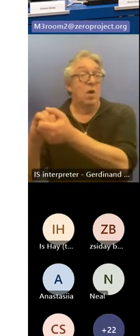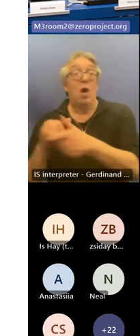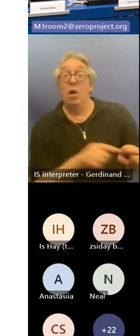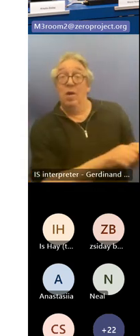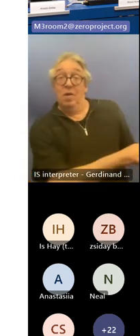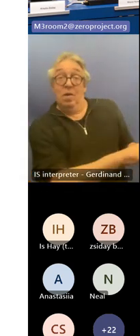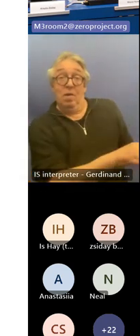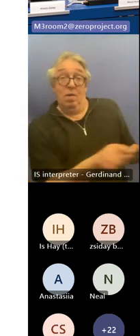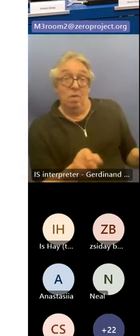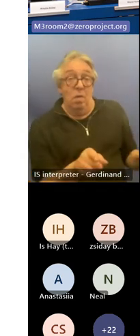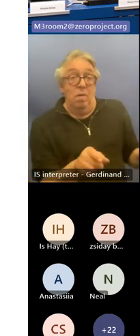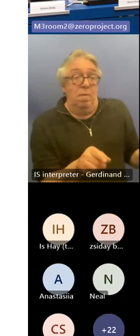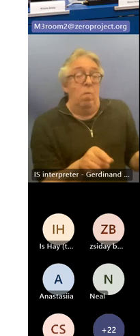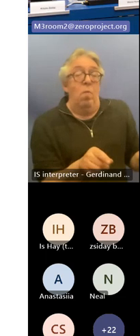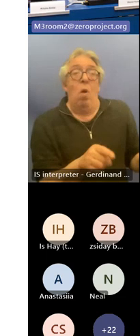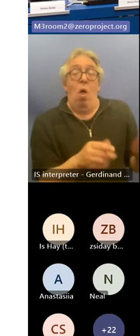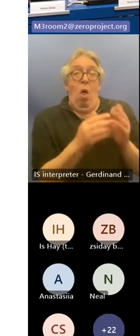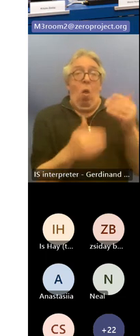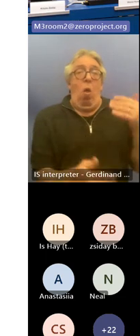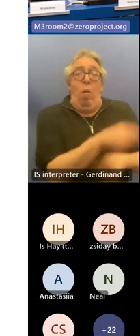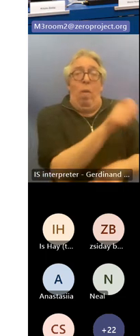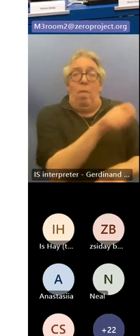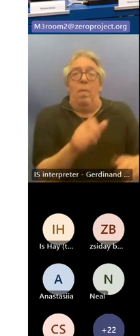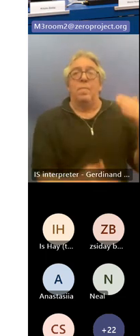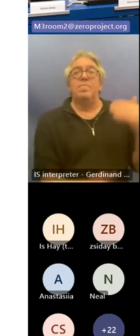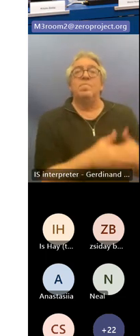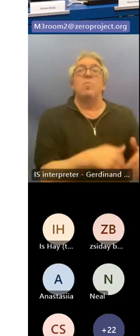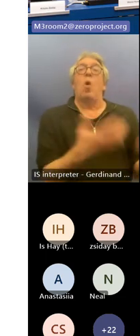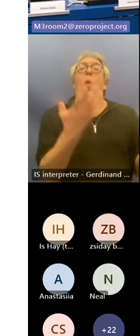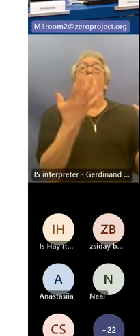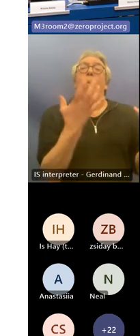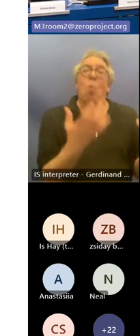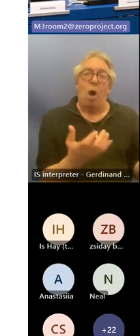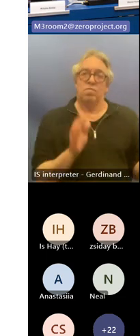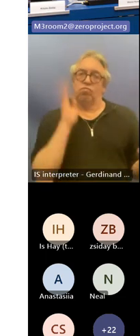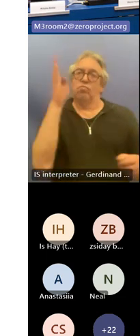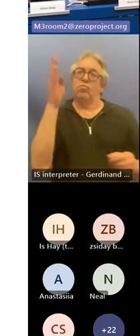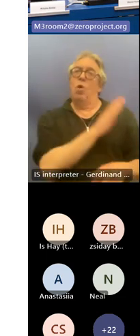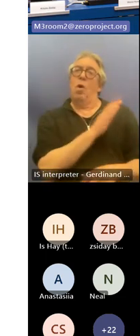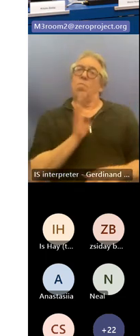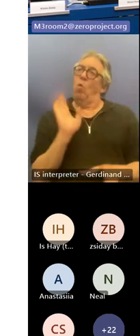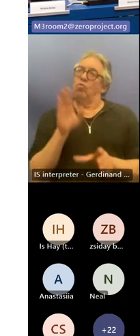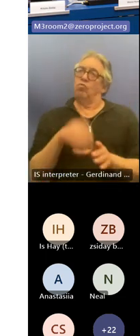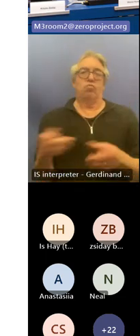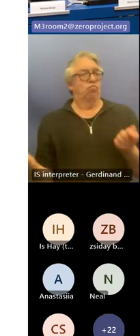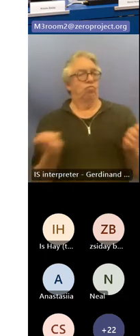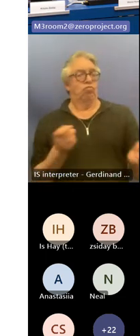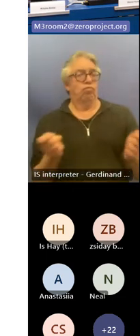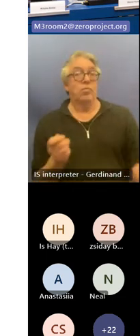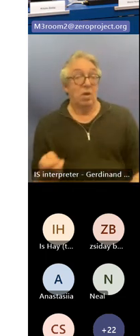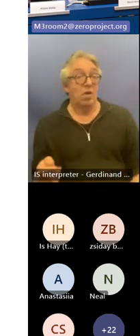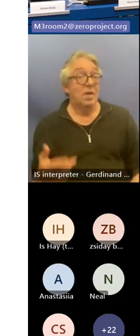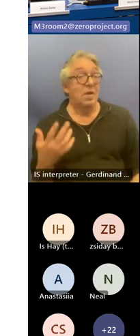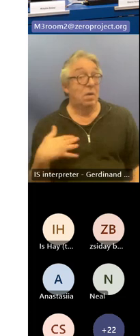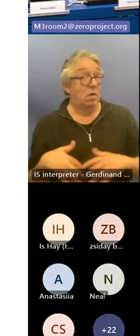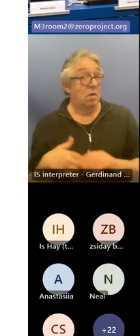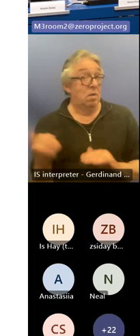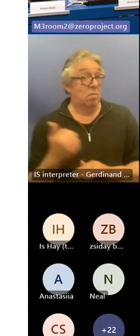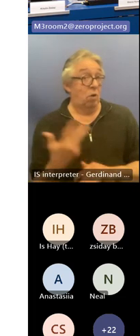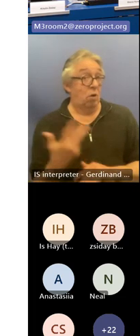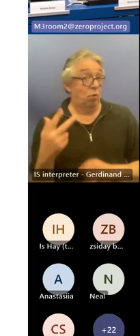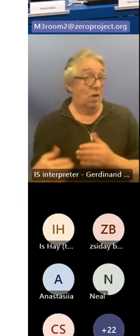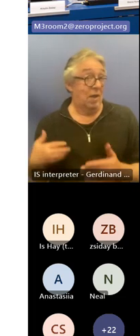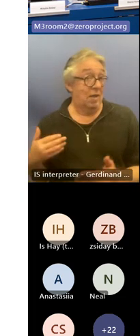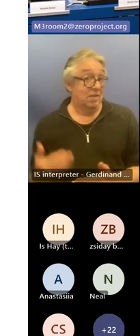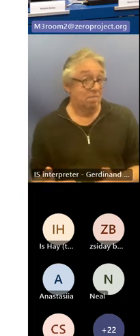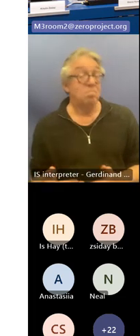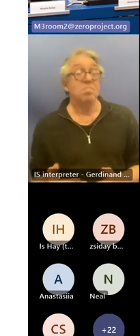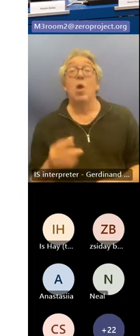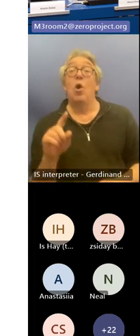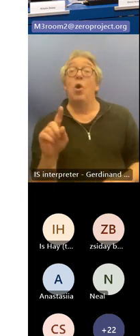looking for board roles. We are in our third year now and looking at this assistance, we had over